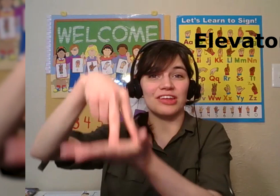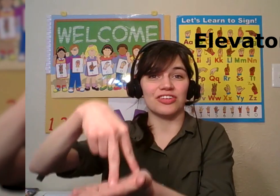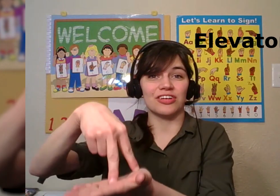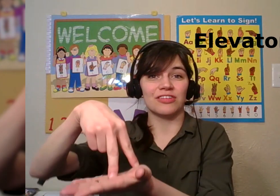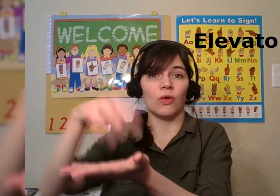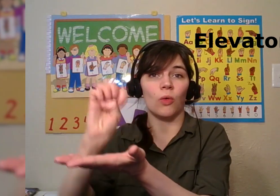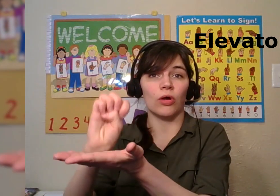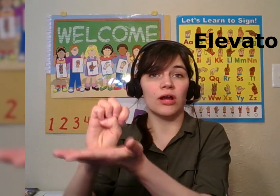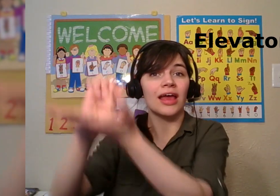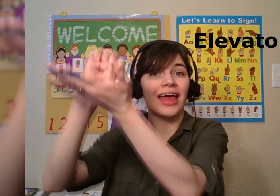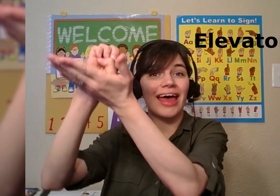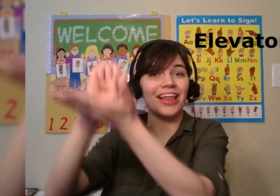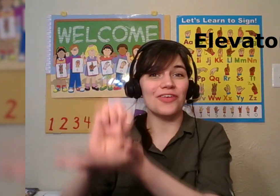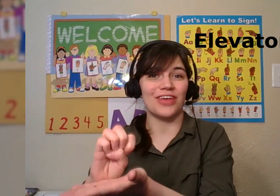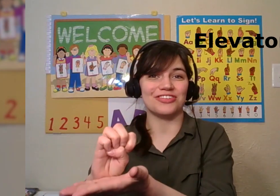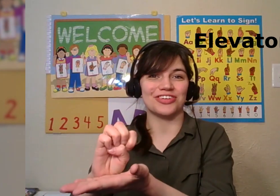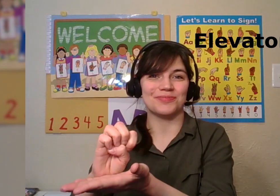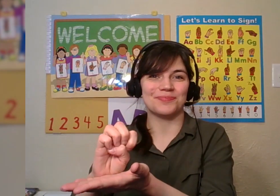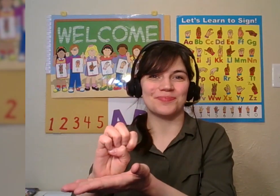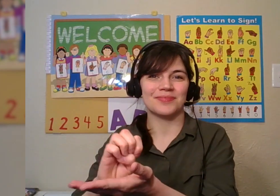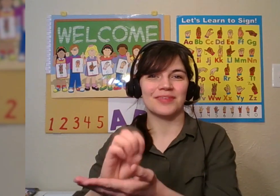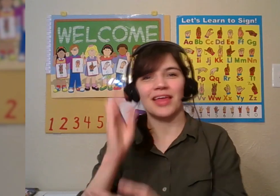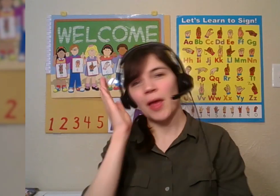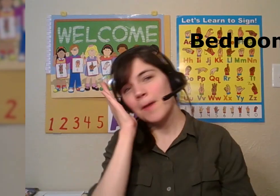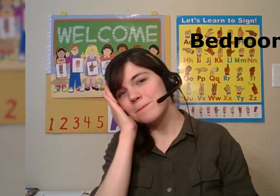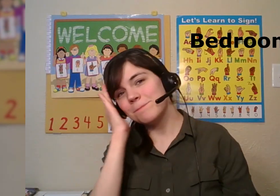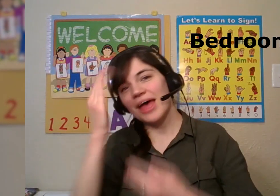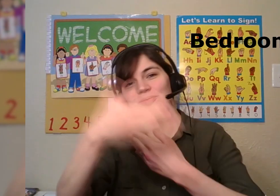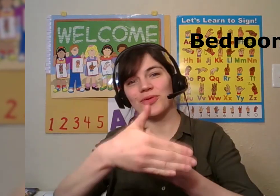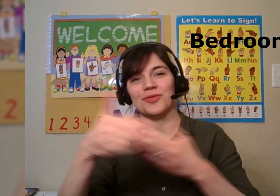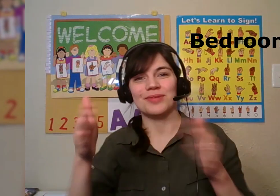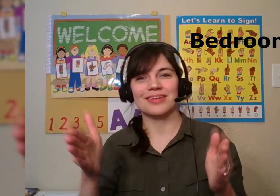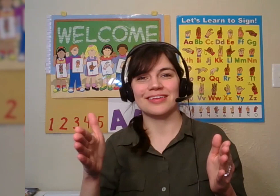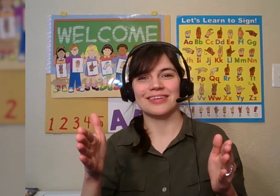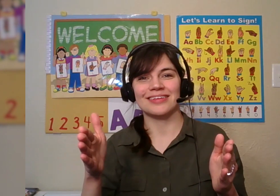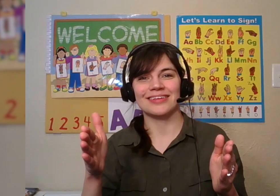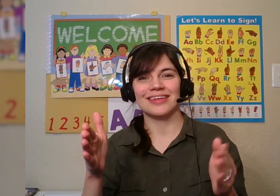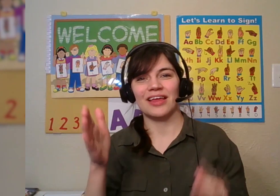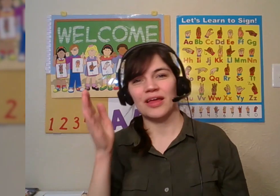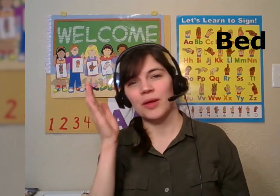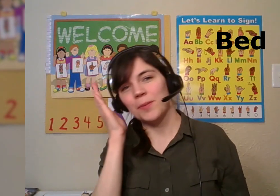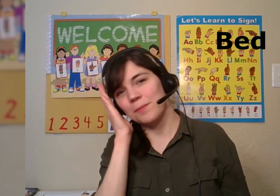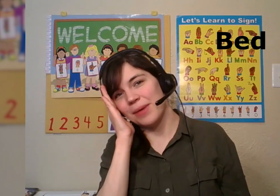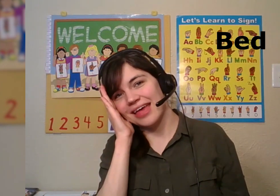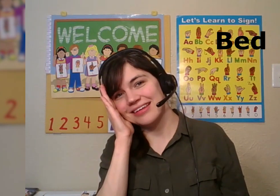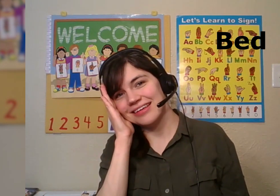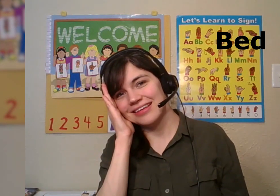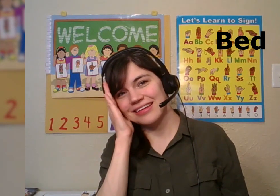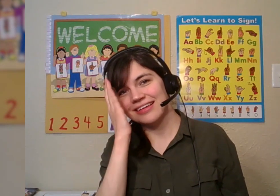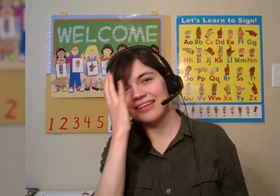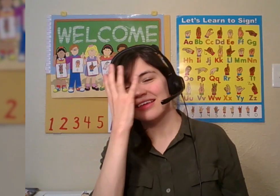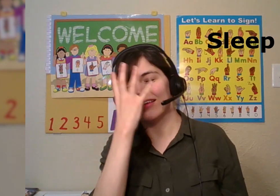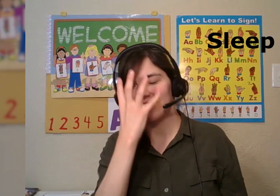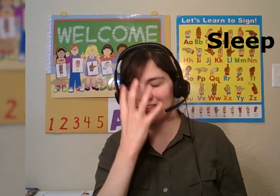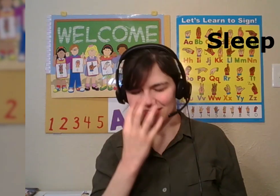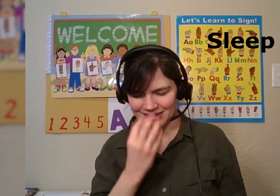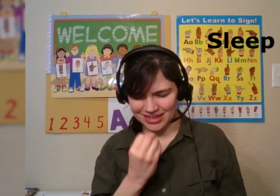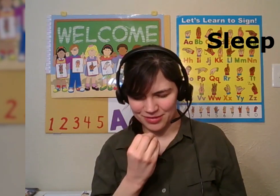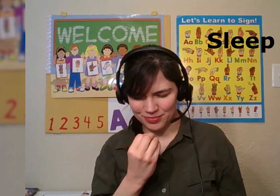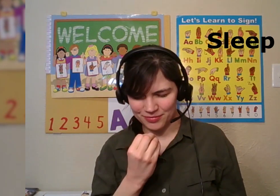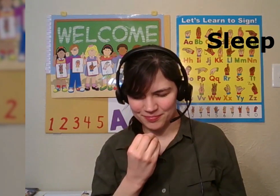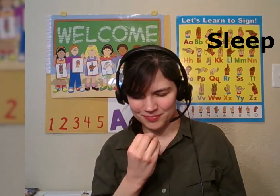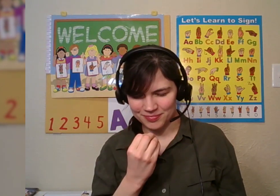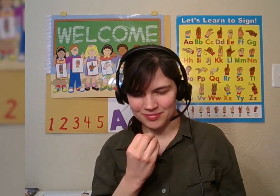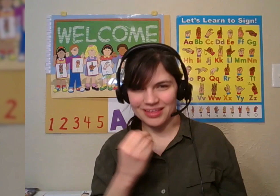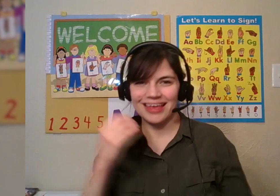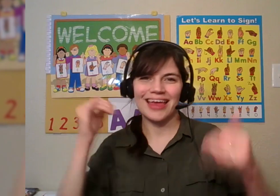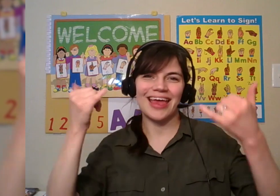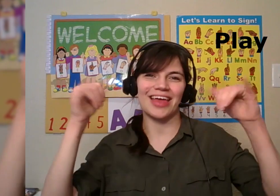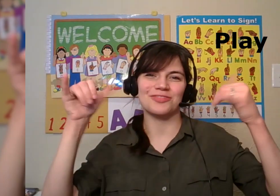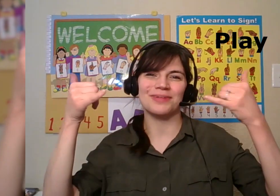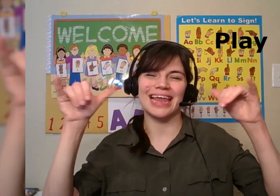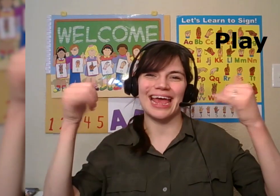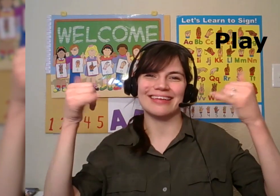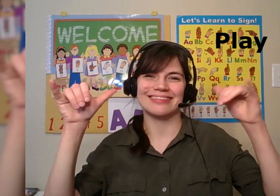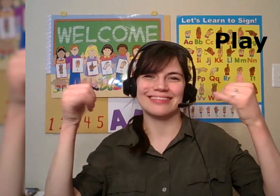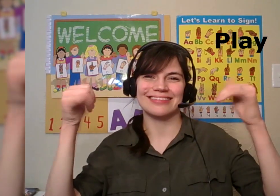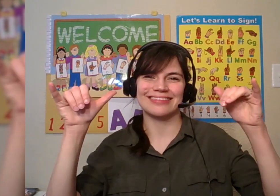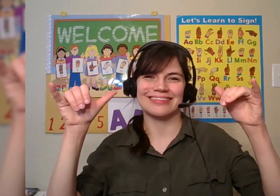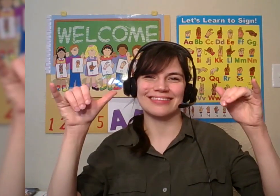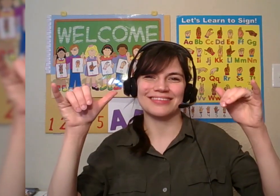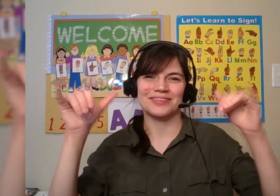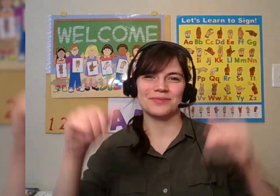or elevator. Bedroom. Bed. Sleep and play.